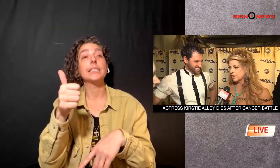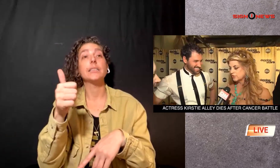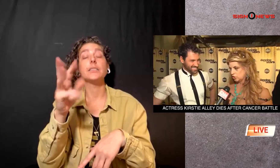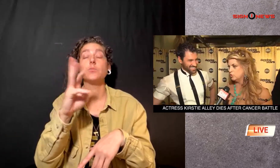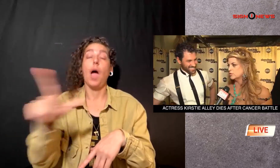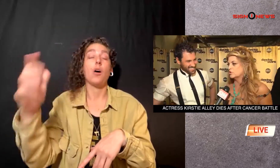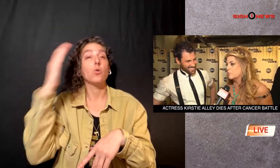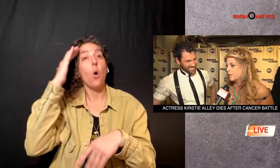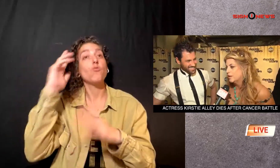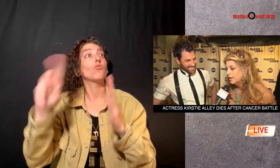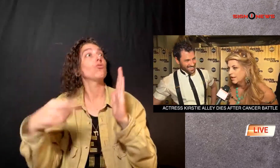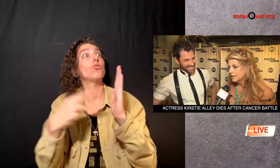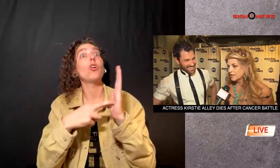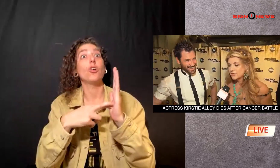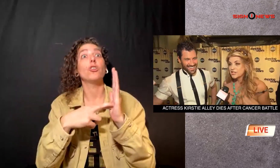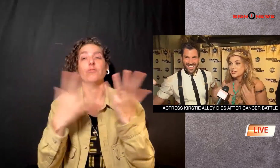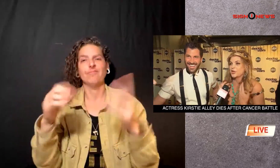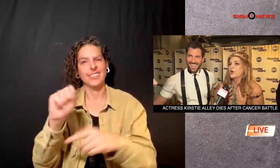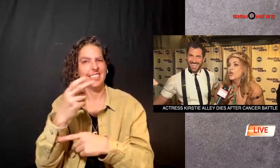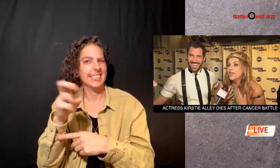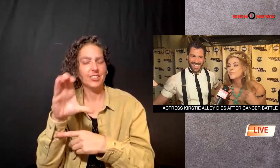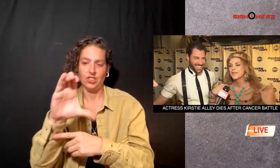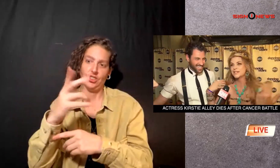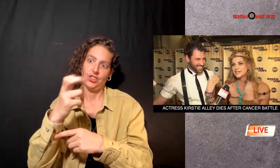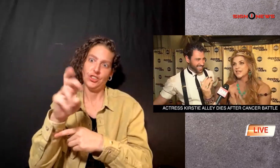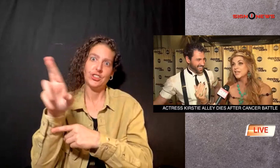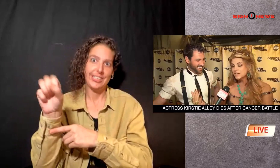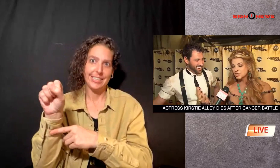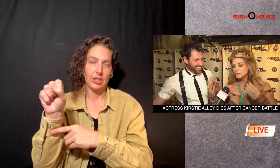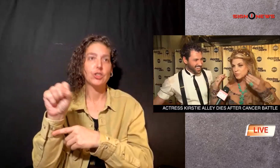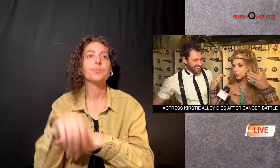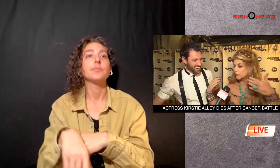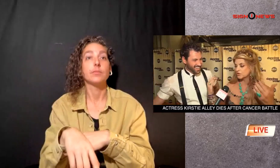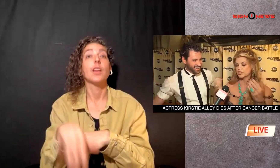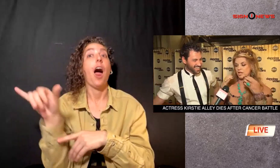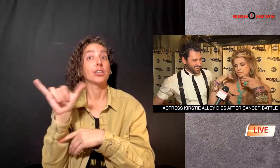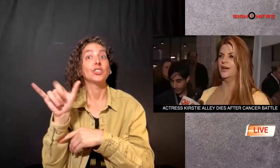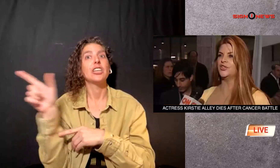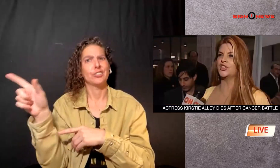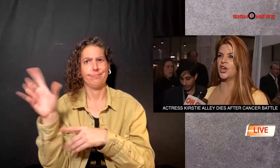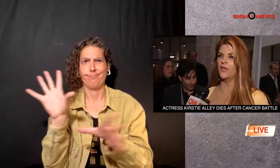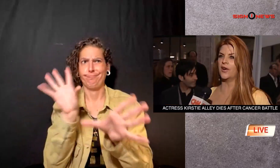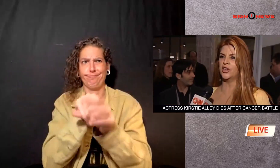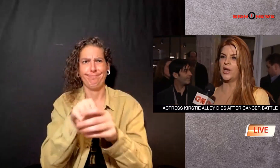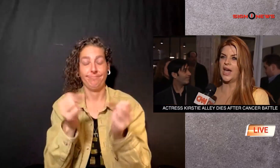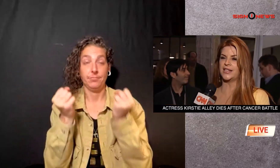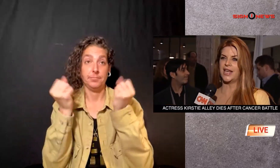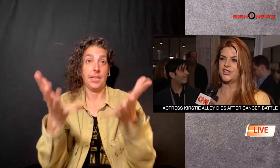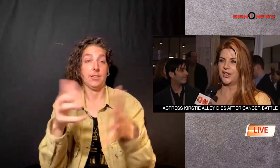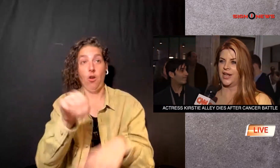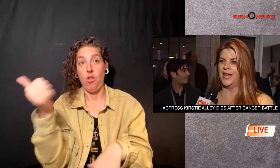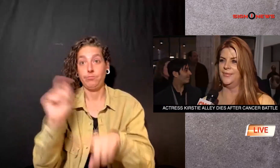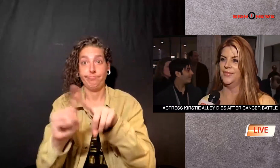although Alley was best known for her role in Cheers she also starred in a number of